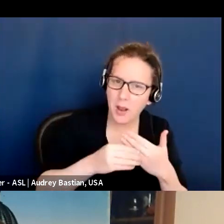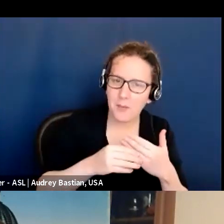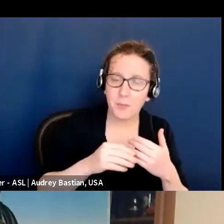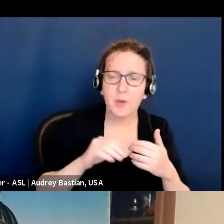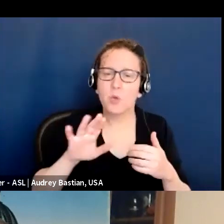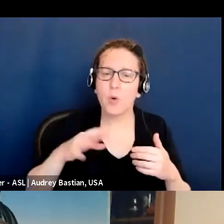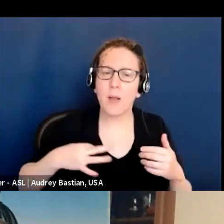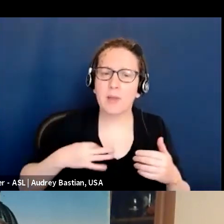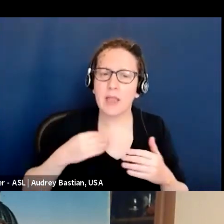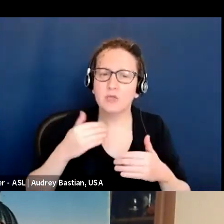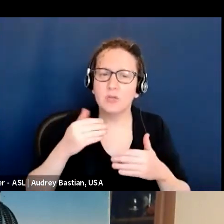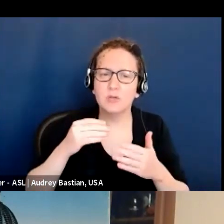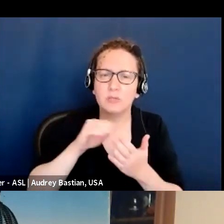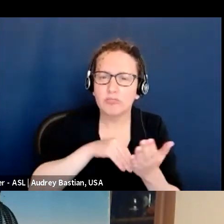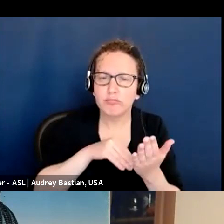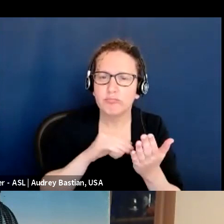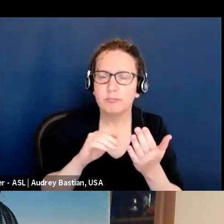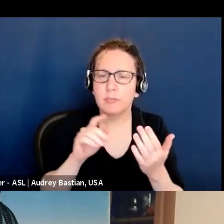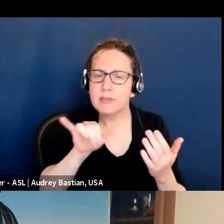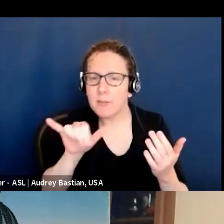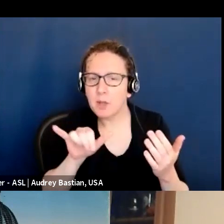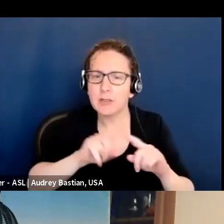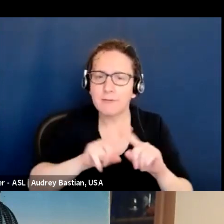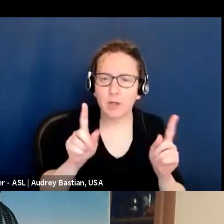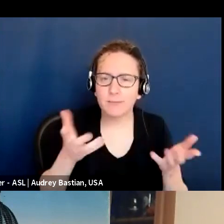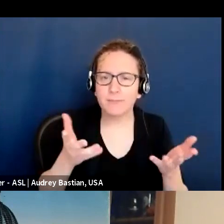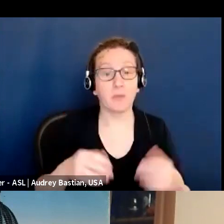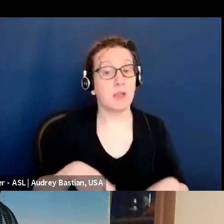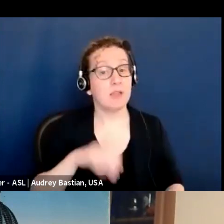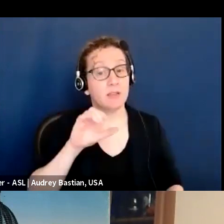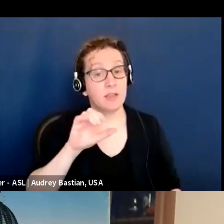Honestly, the CBYX for young professionals